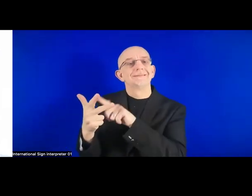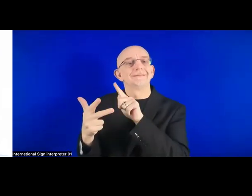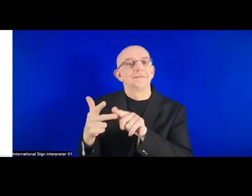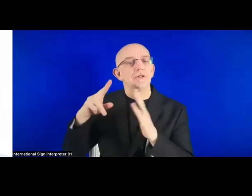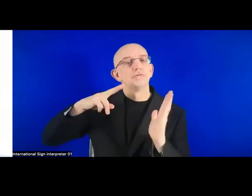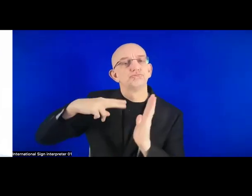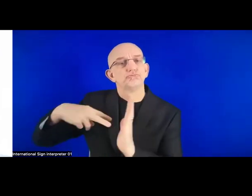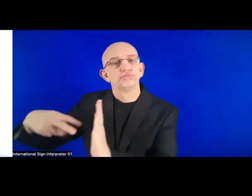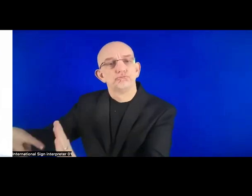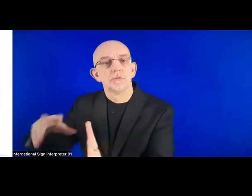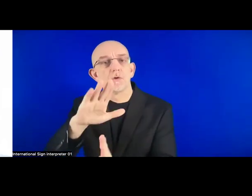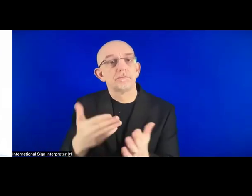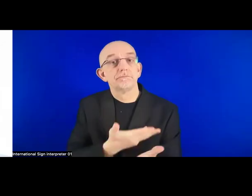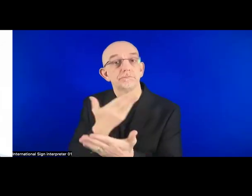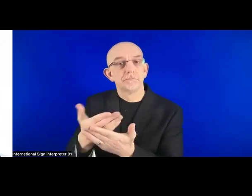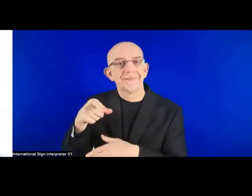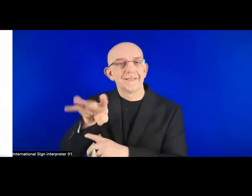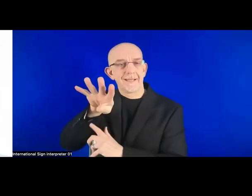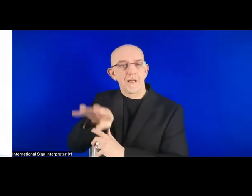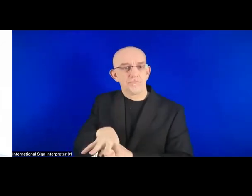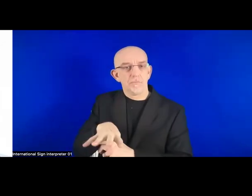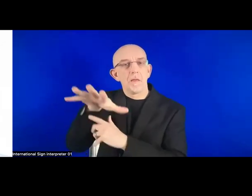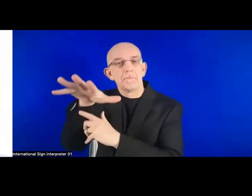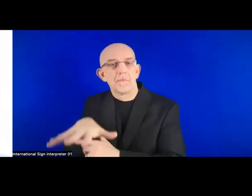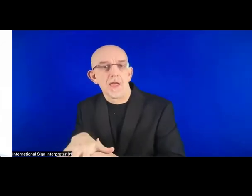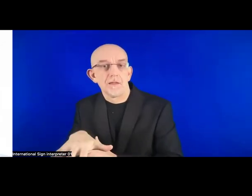application. The scores that have been allocated to your application by the experts